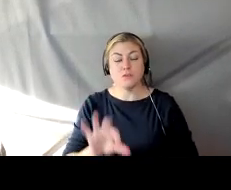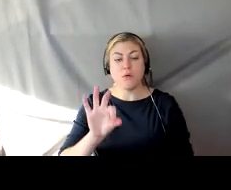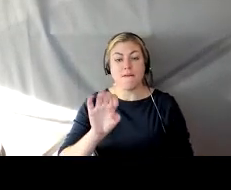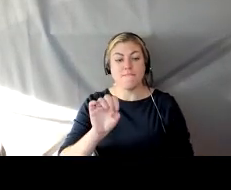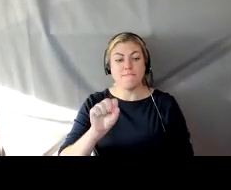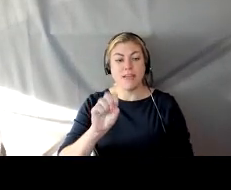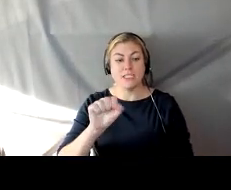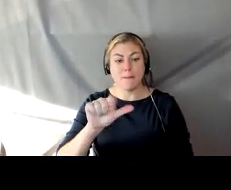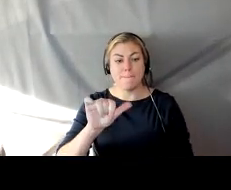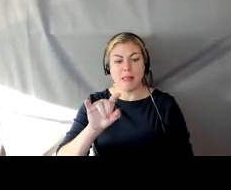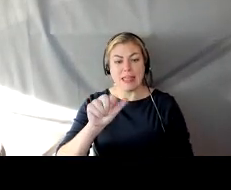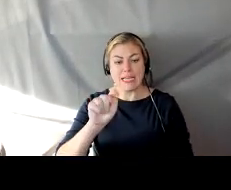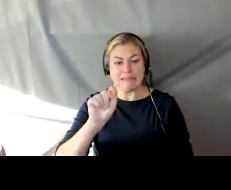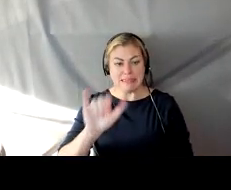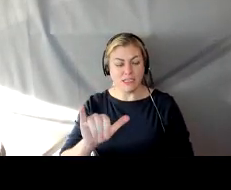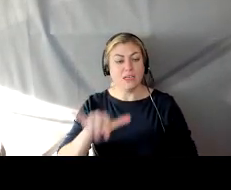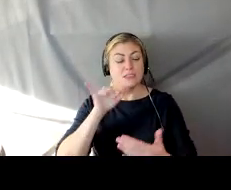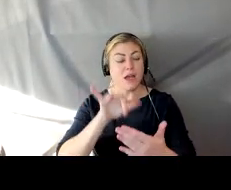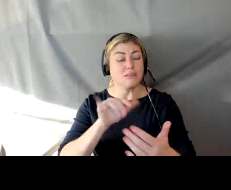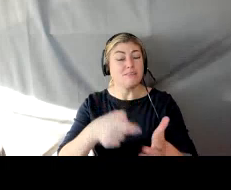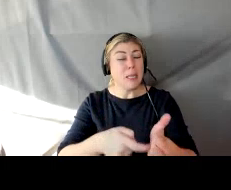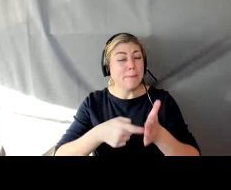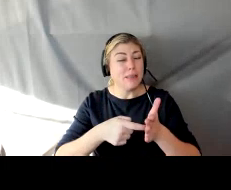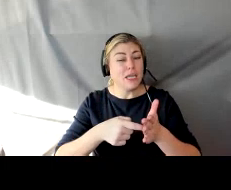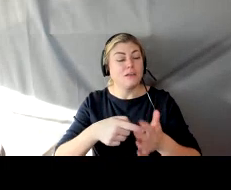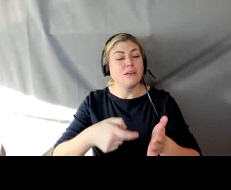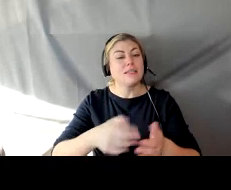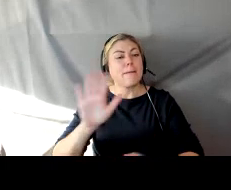This one we started in 2024 by gathering information.